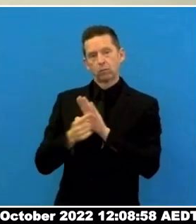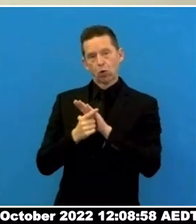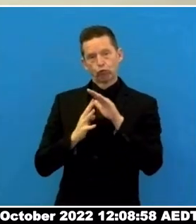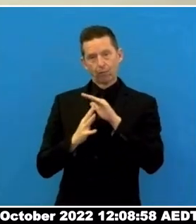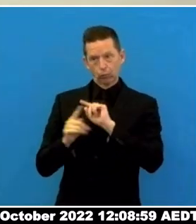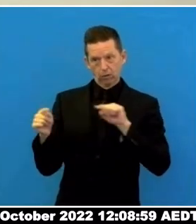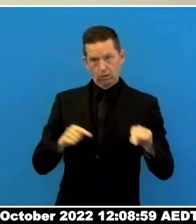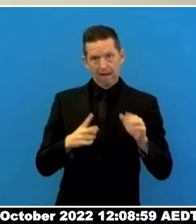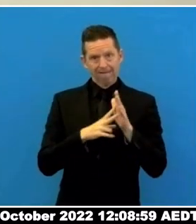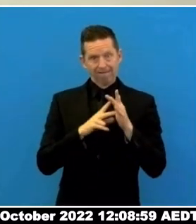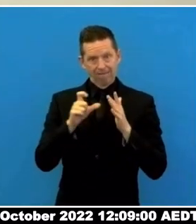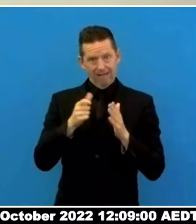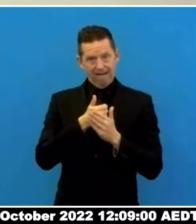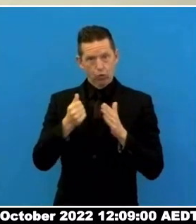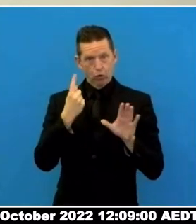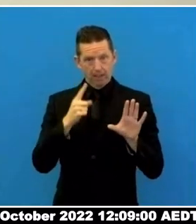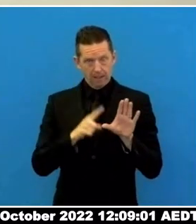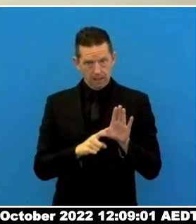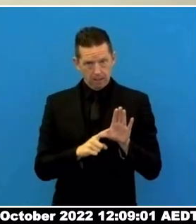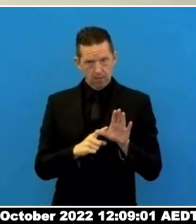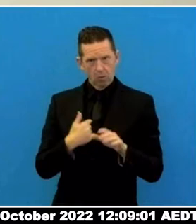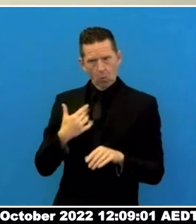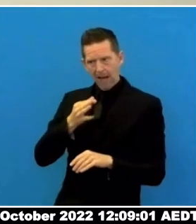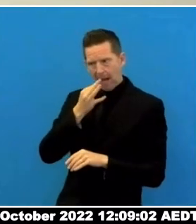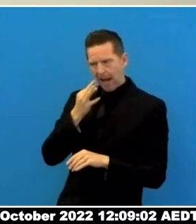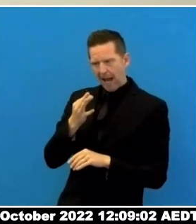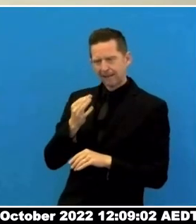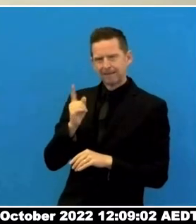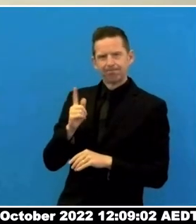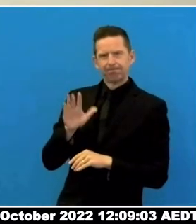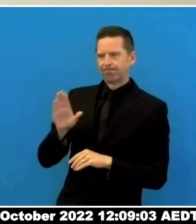is there any particular characteristics in terms of a cohort,